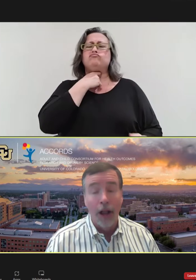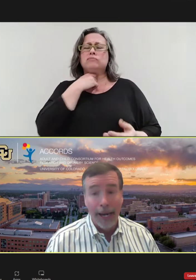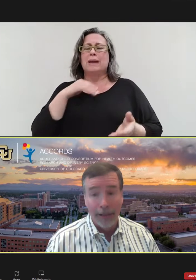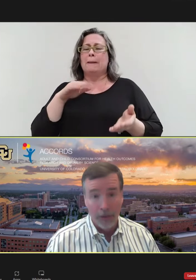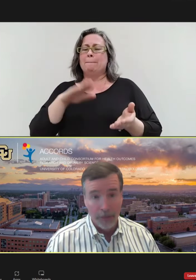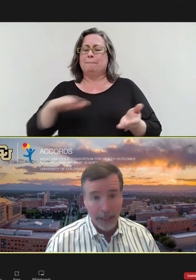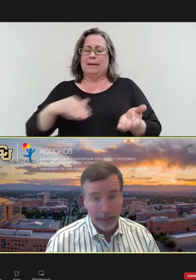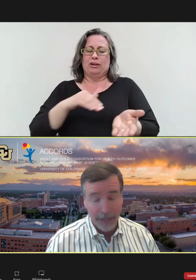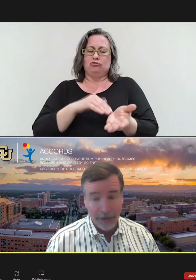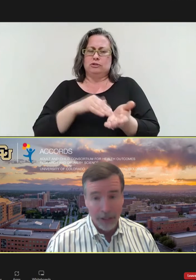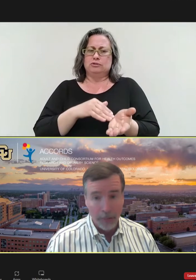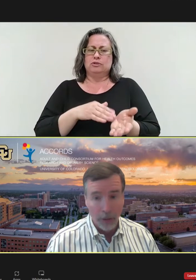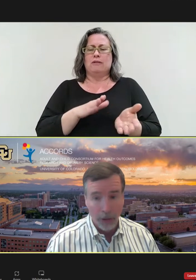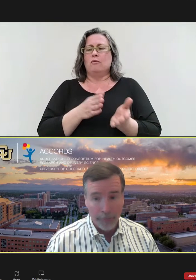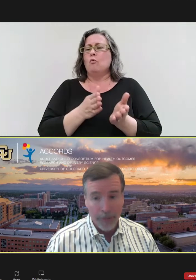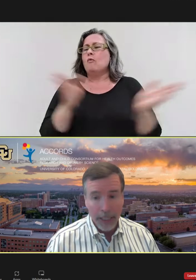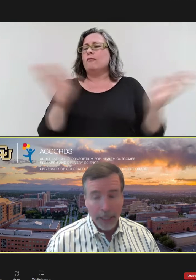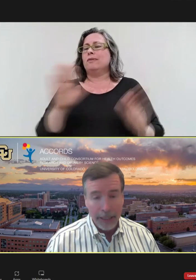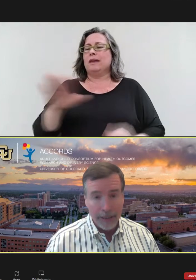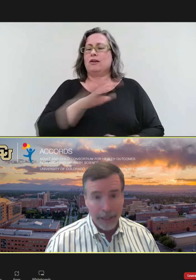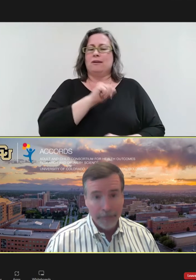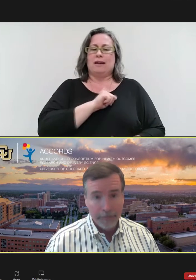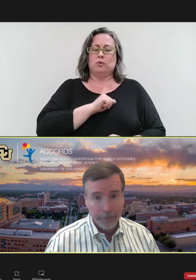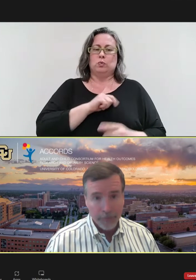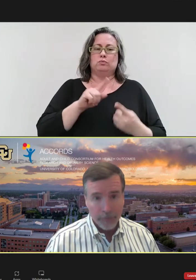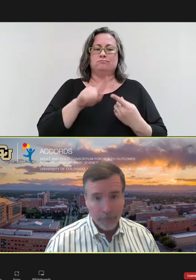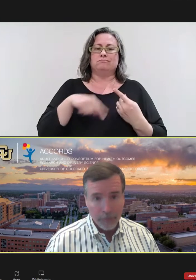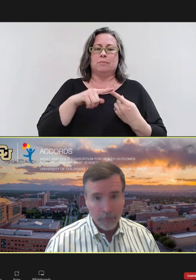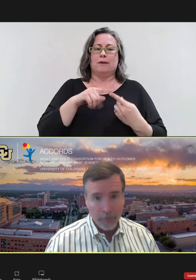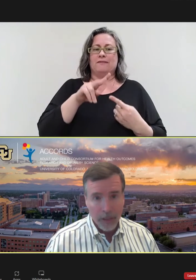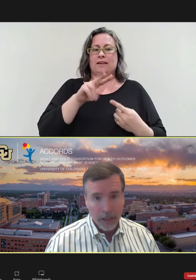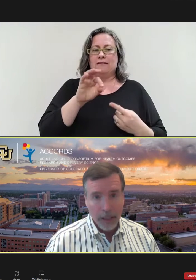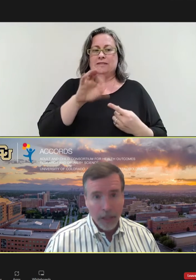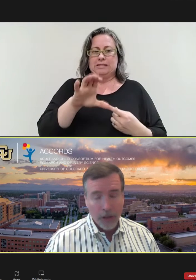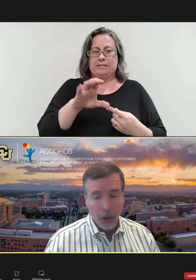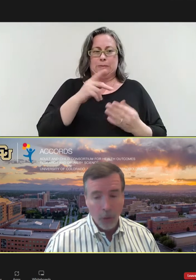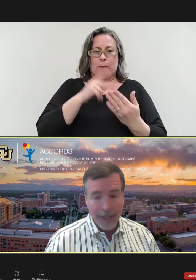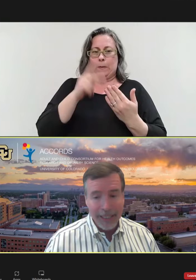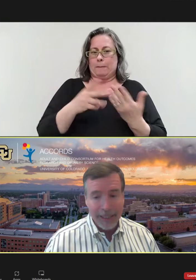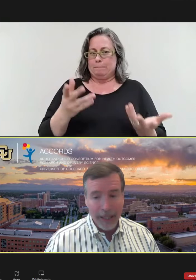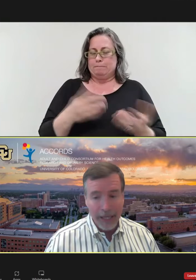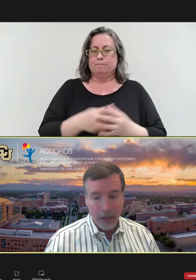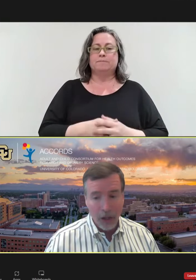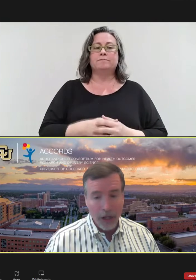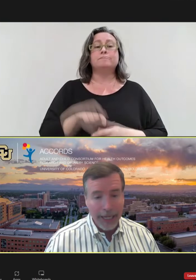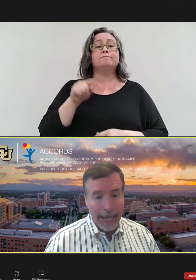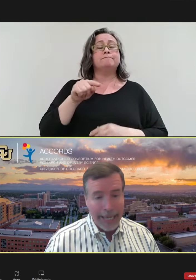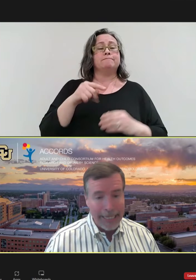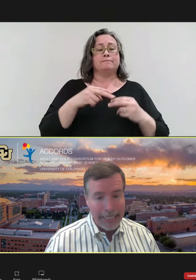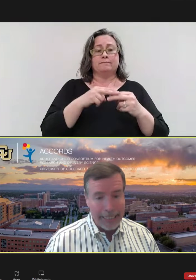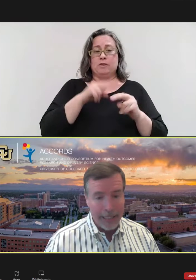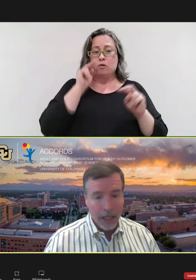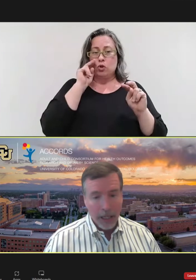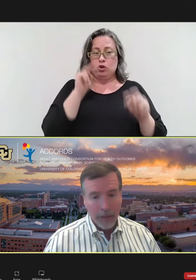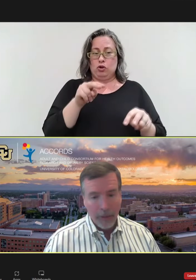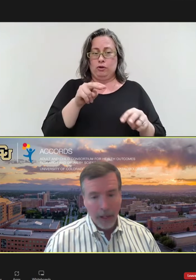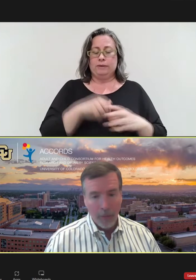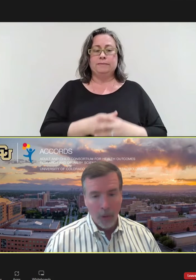attitudes about the VFC program? Next slide. So, what this slide is looking at is,